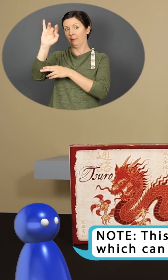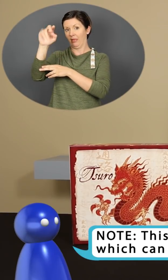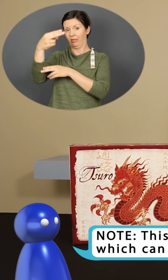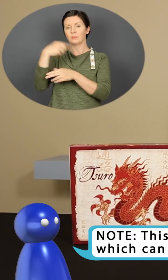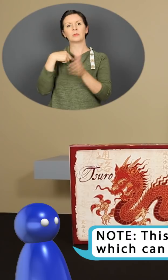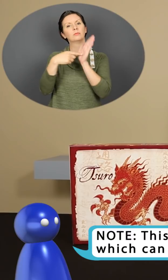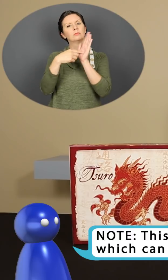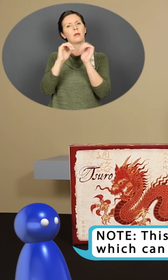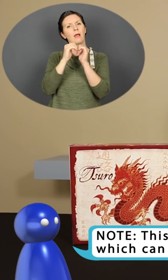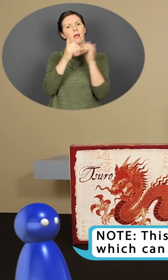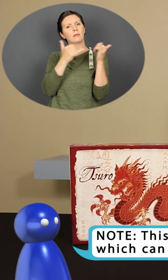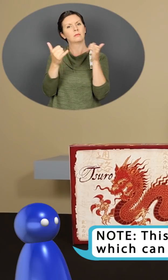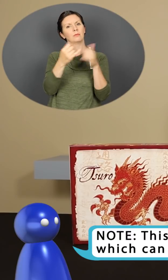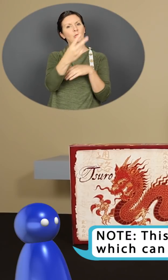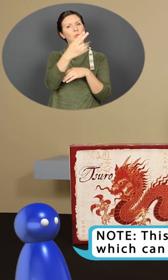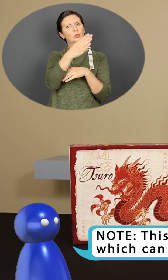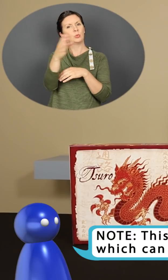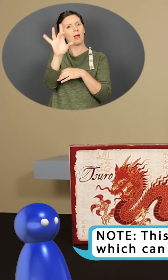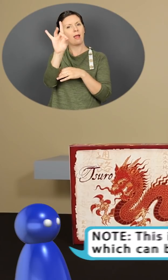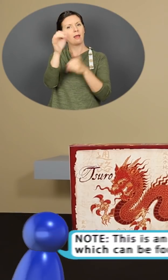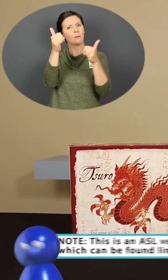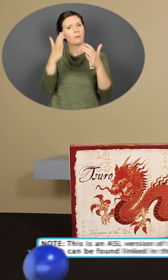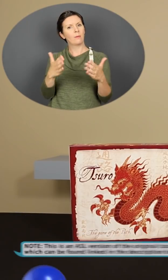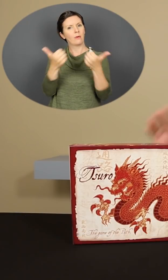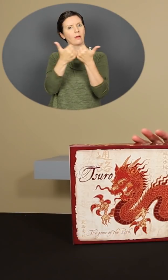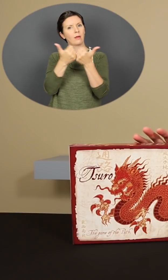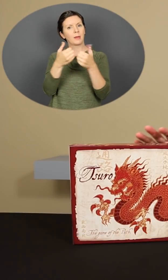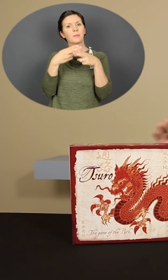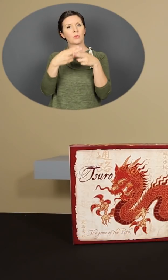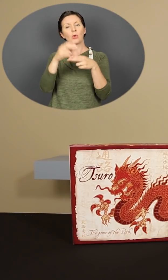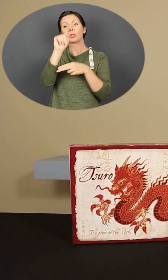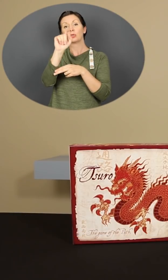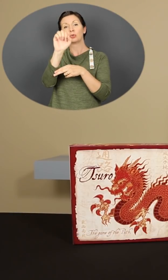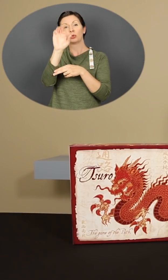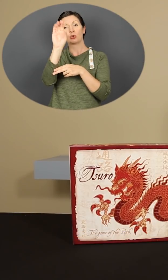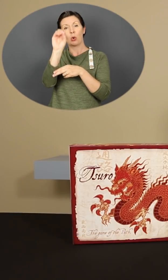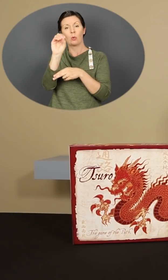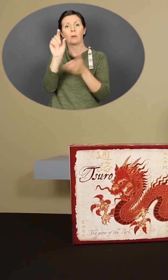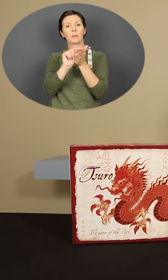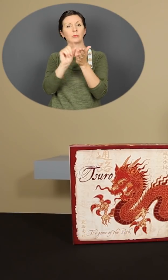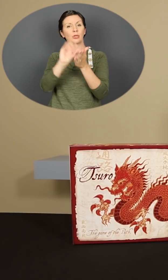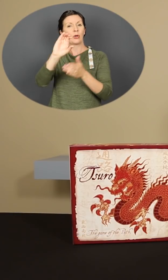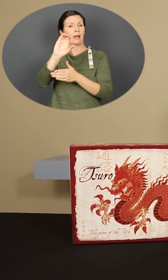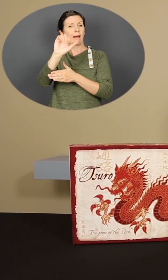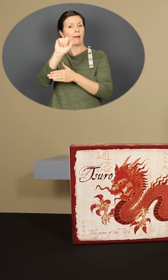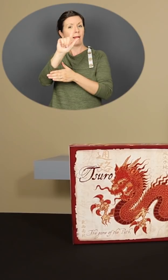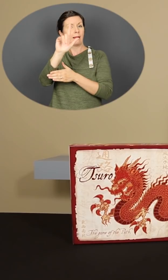going to show you how to play the 2-8 player game Tsuro by Calliope Games. So join me at